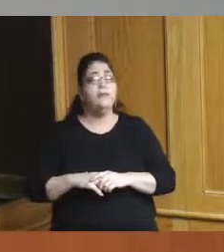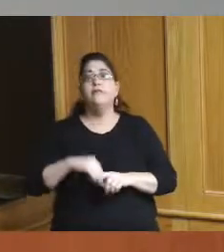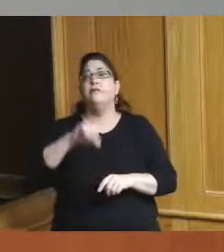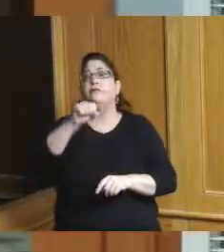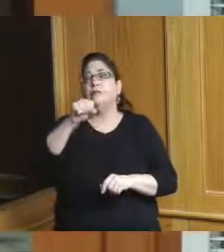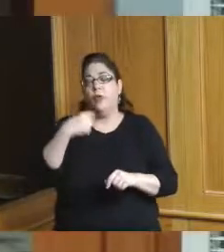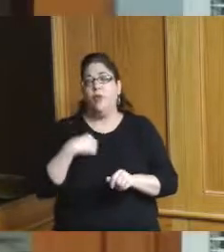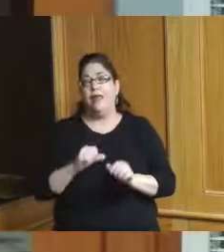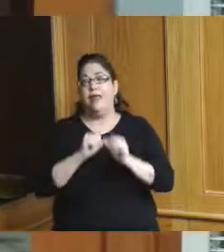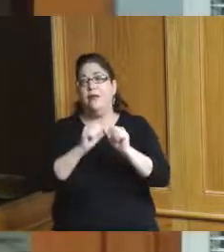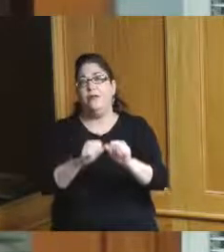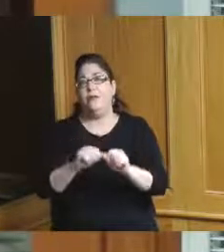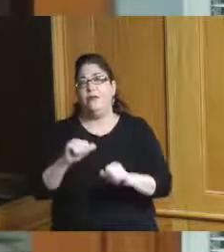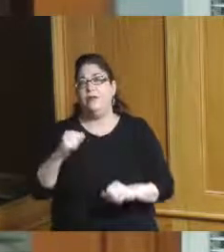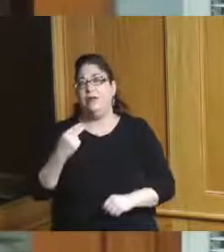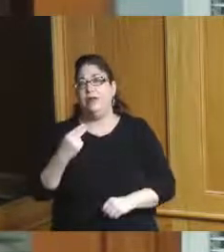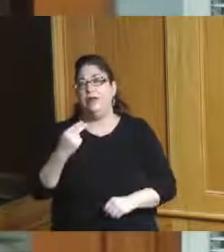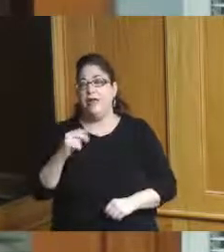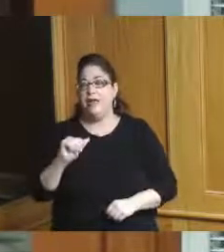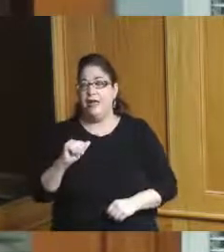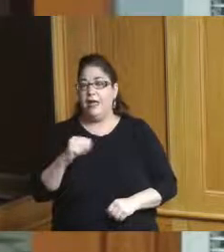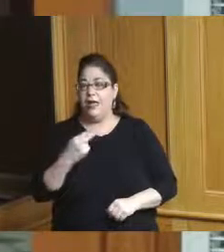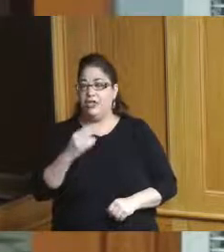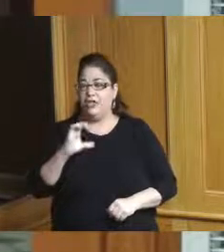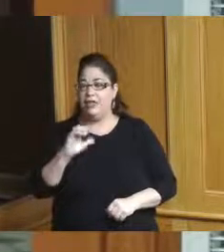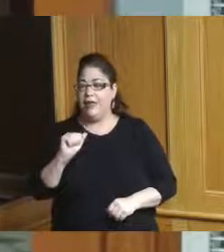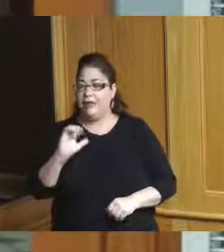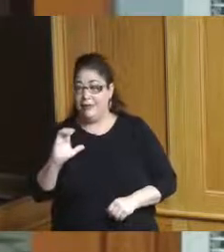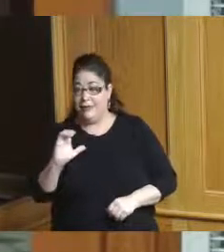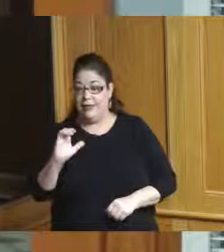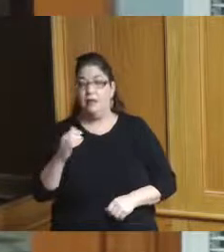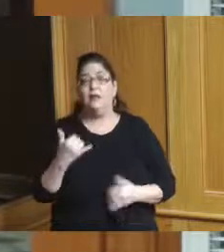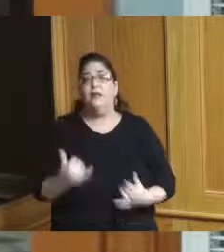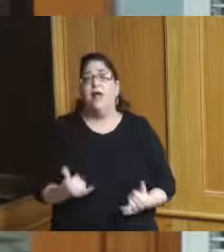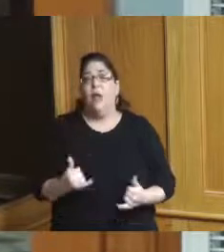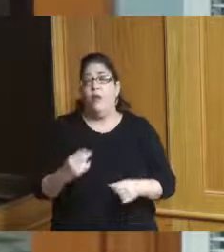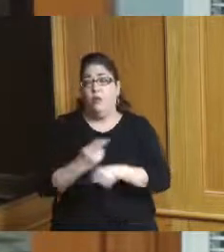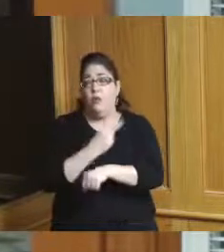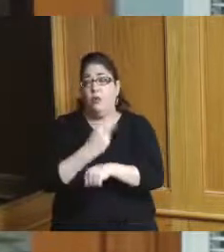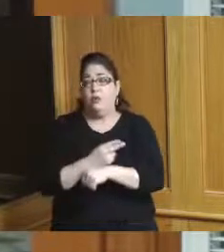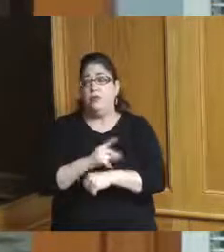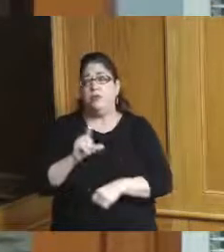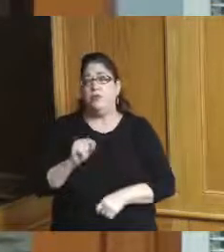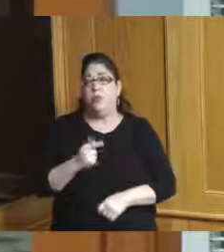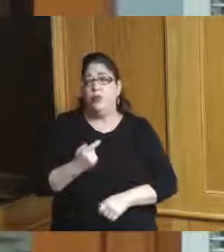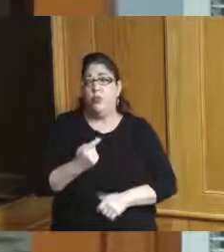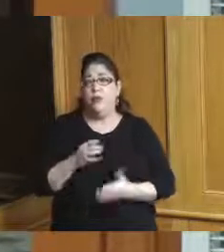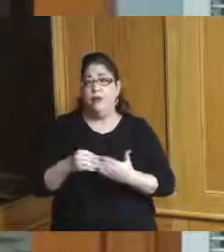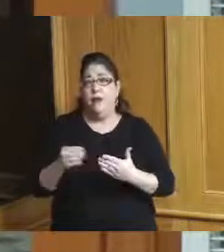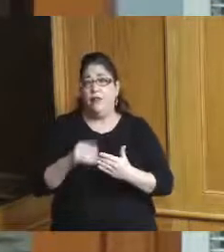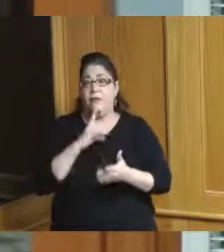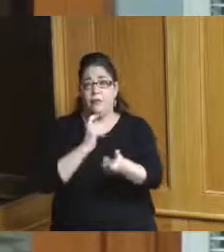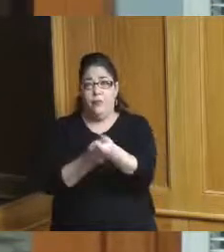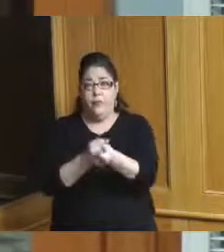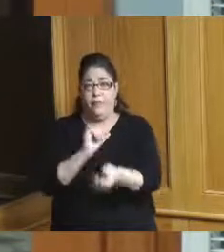the hvac services that are open right now that we're using 20 21 dollars for that's included in